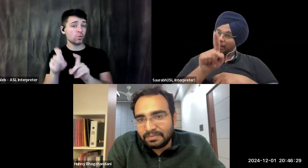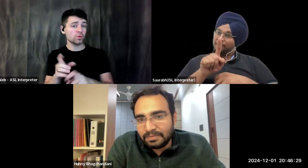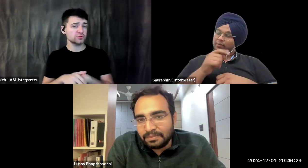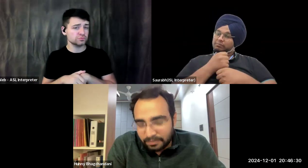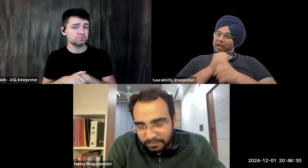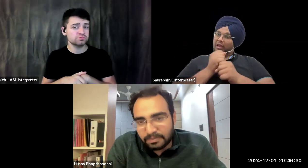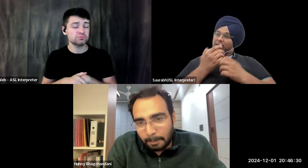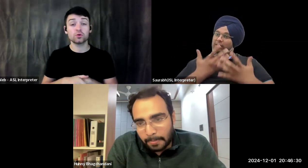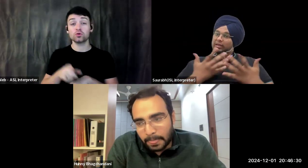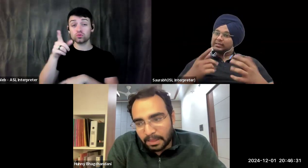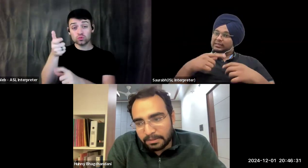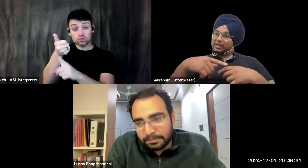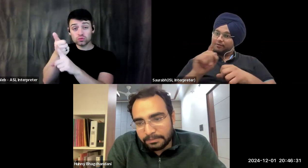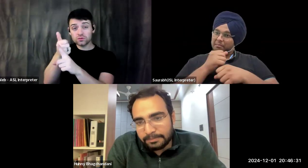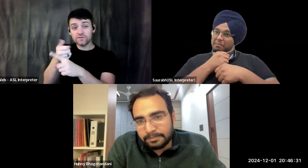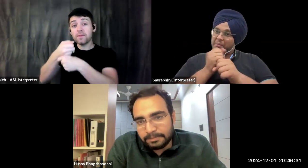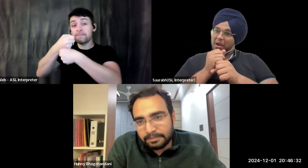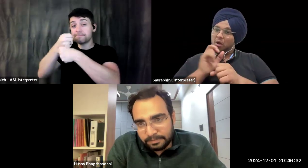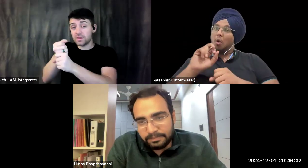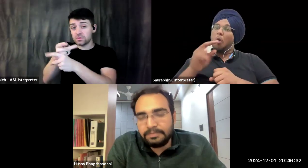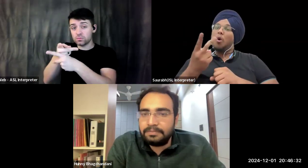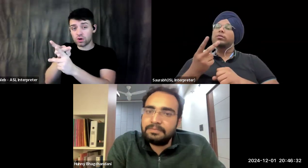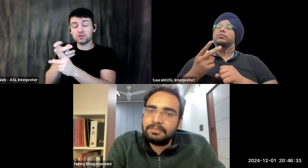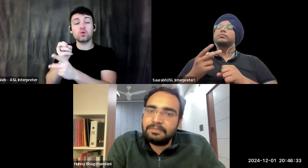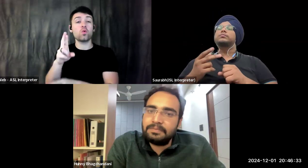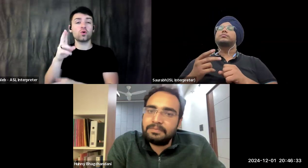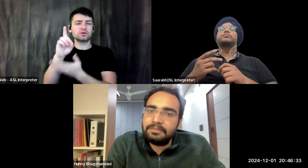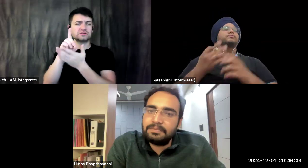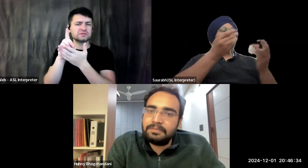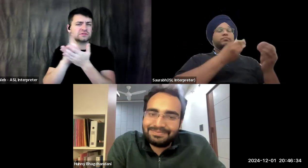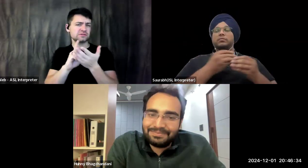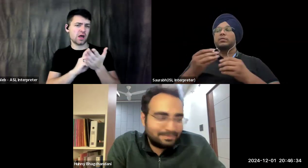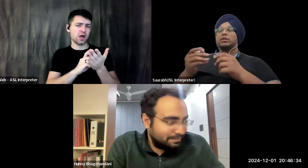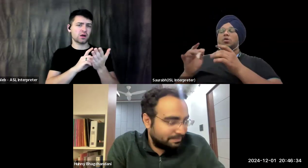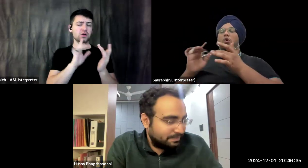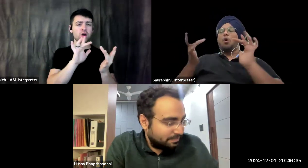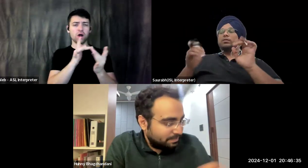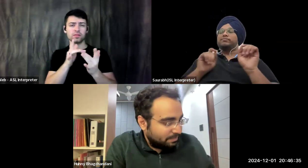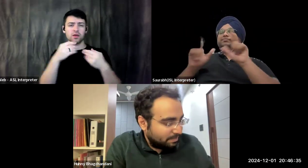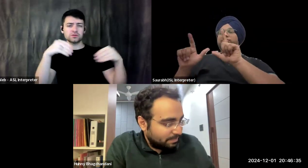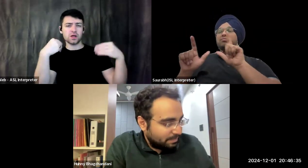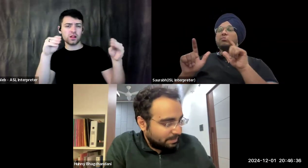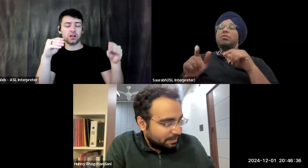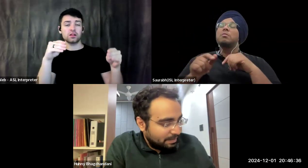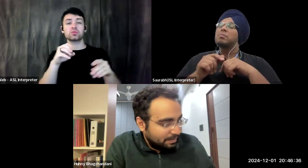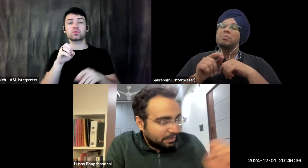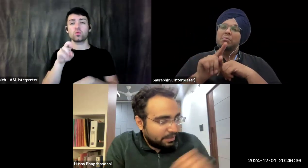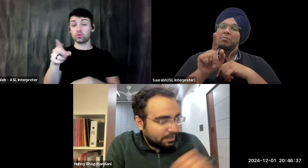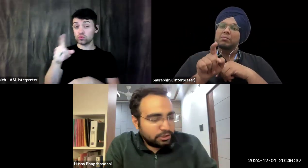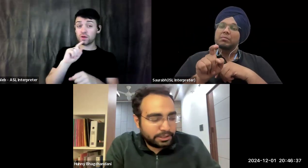Or just develop online platform to sell out these products?